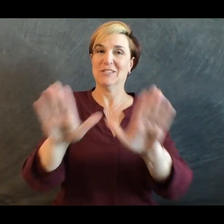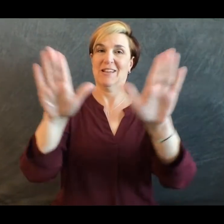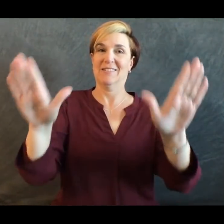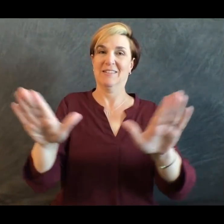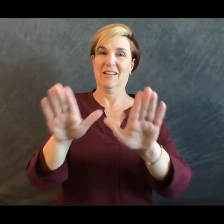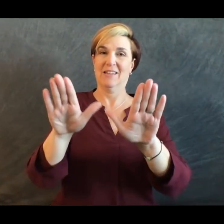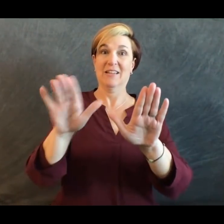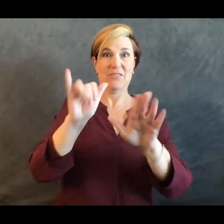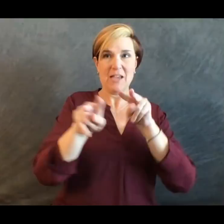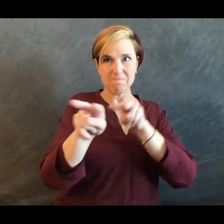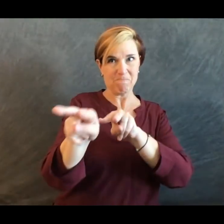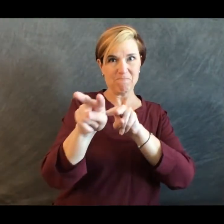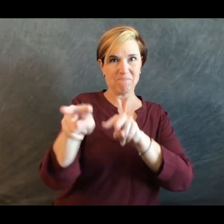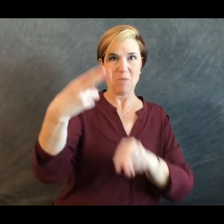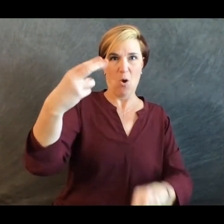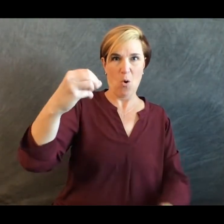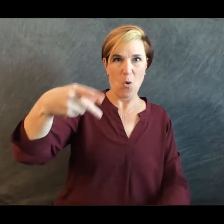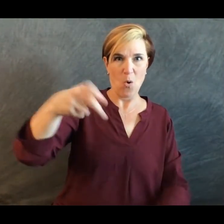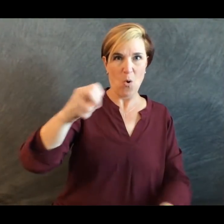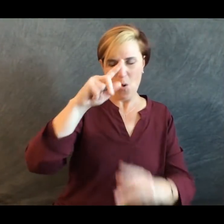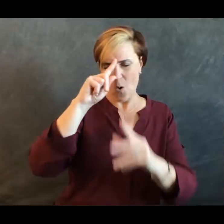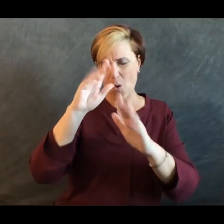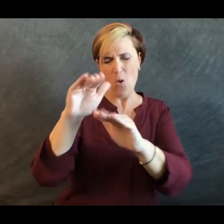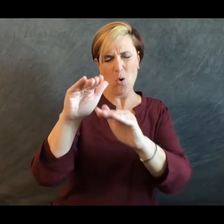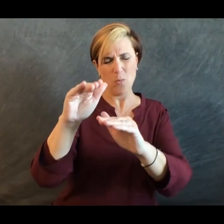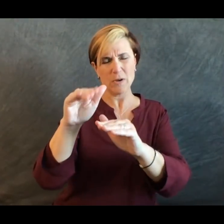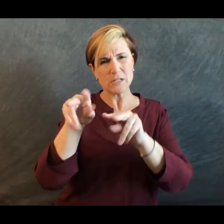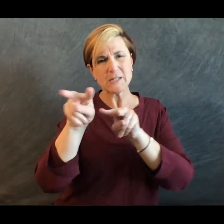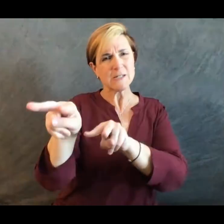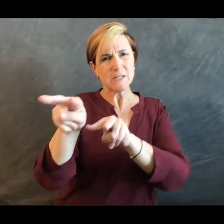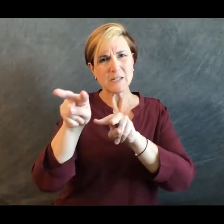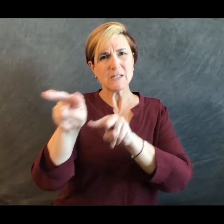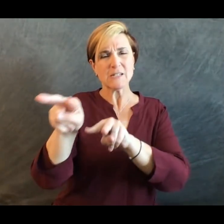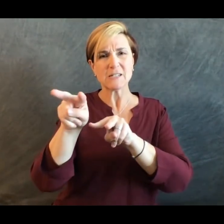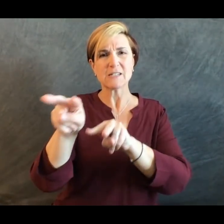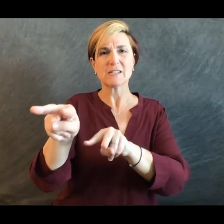people are doing every day adhering to the president's coronavirus guidelines